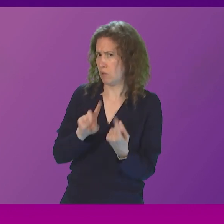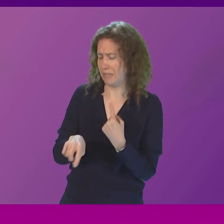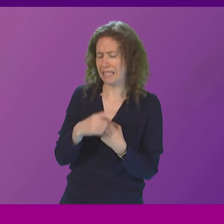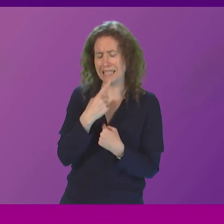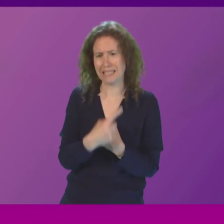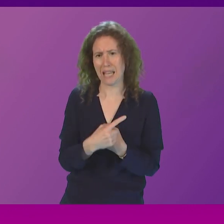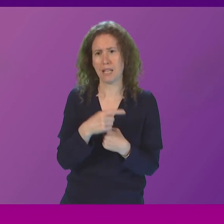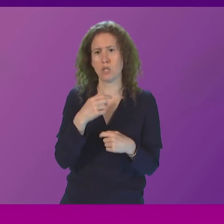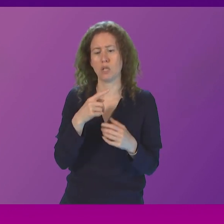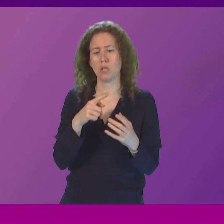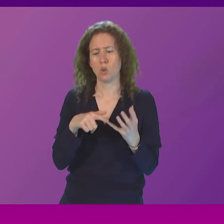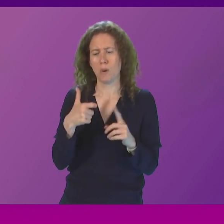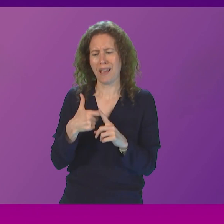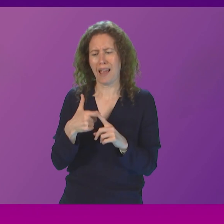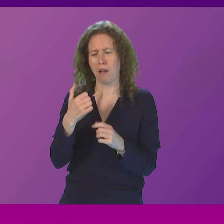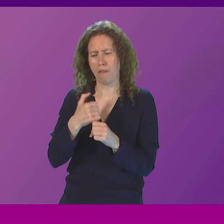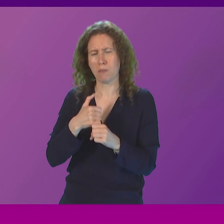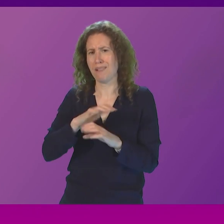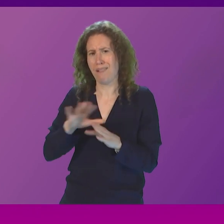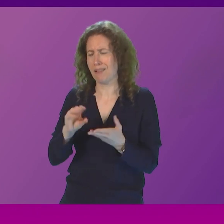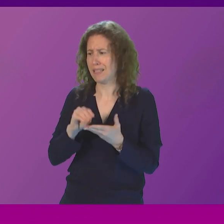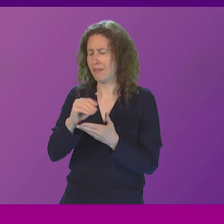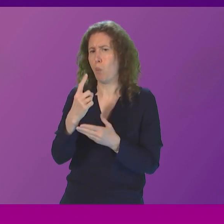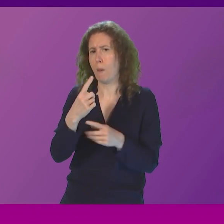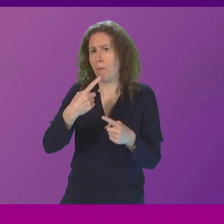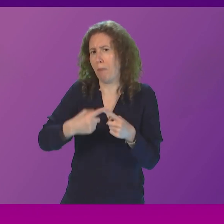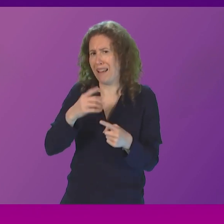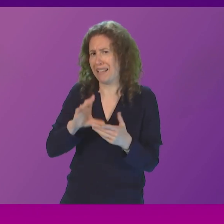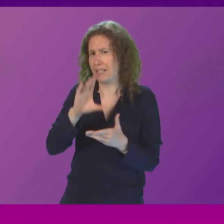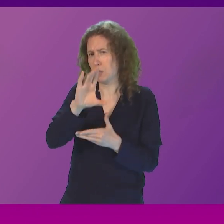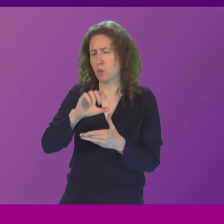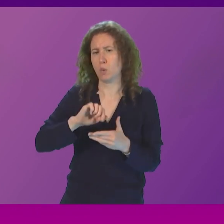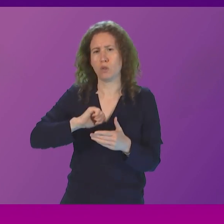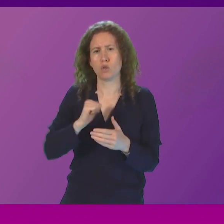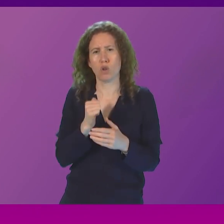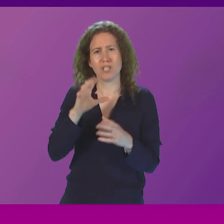“not a single penny of funding towards the Scottish cluster or the Acorn project”.